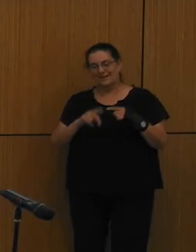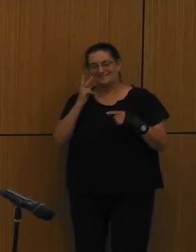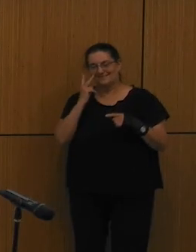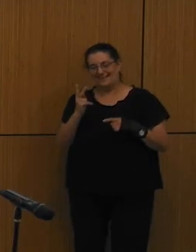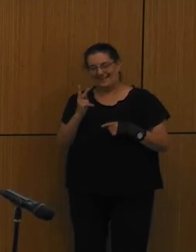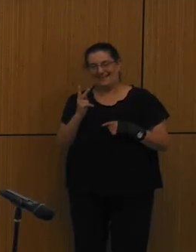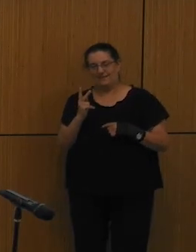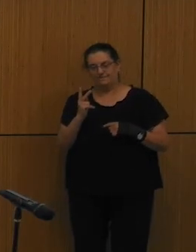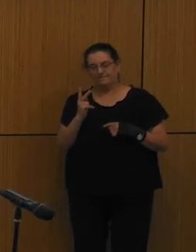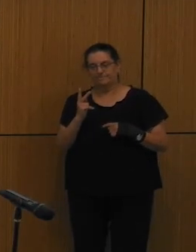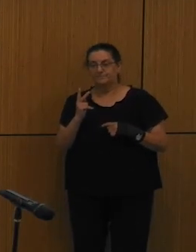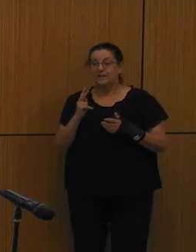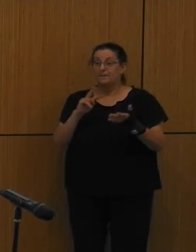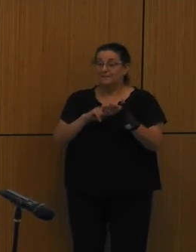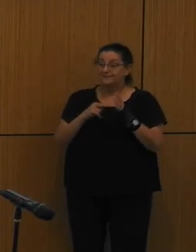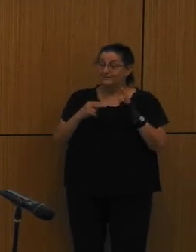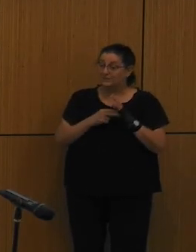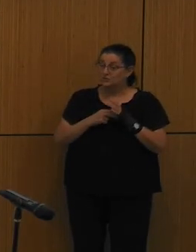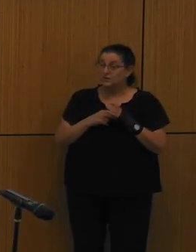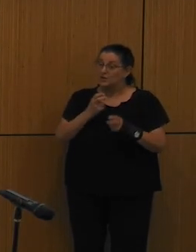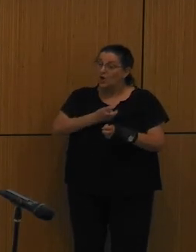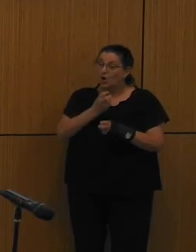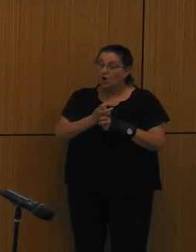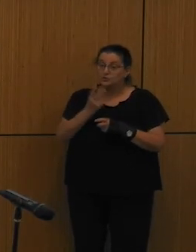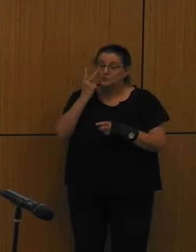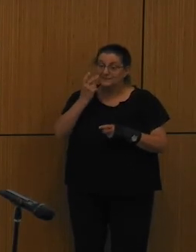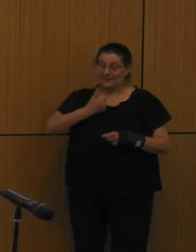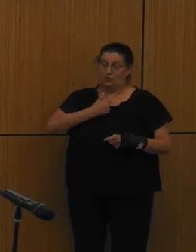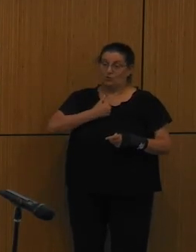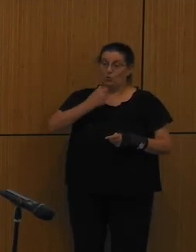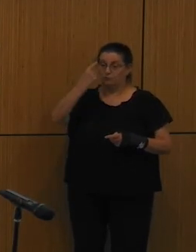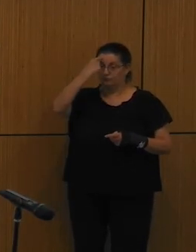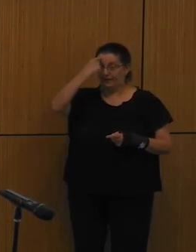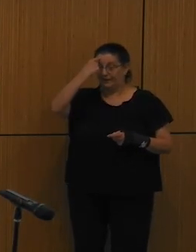By definition, it is very hard to see one's own brain with the possible